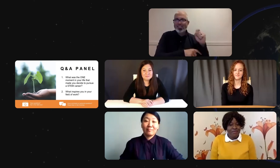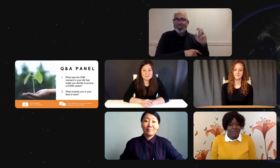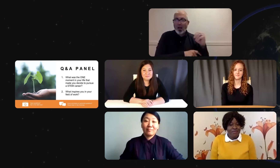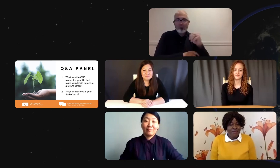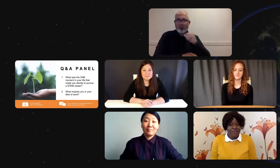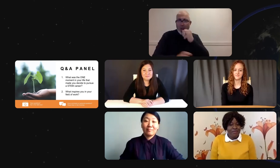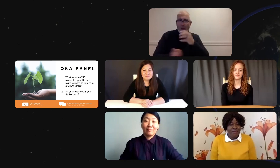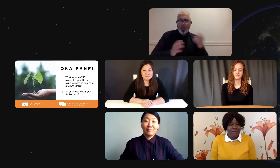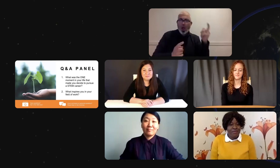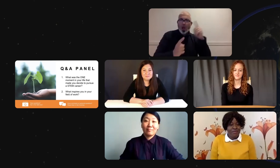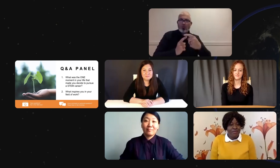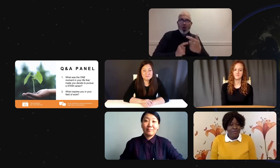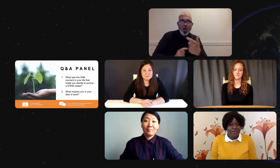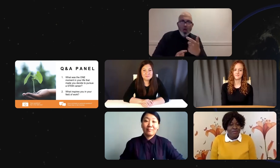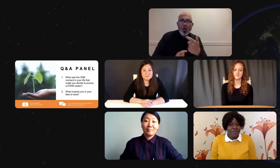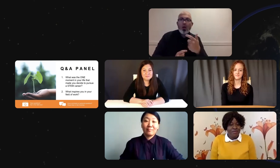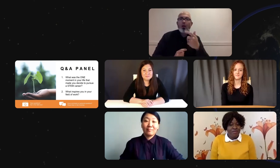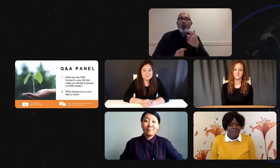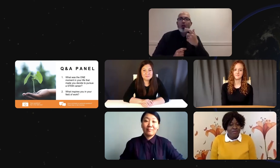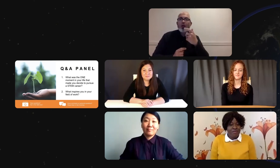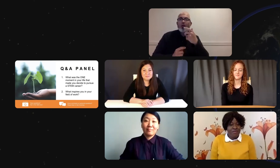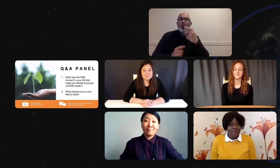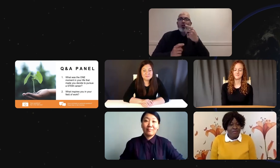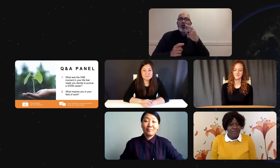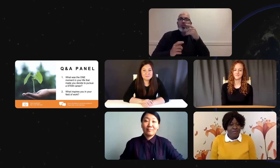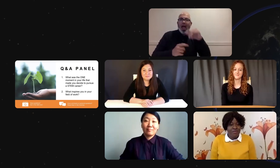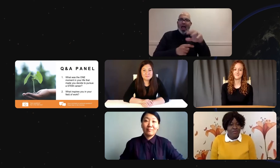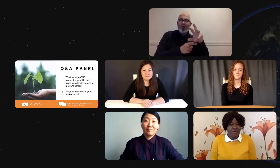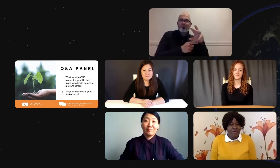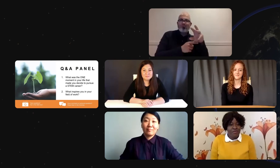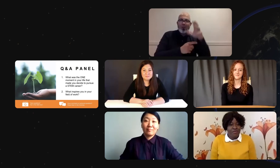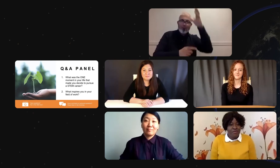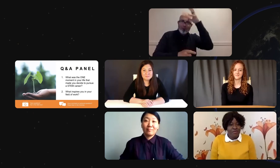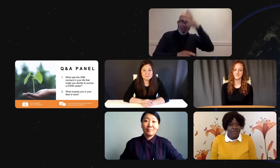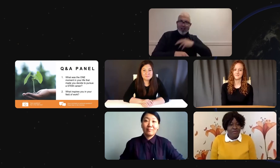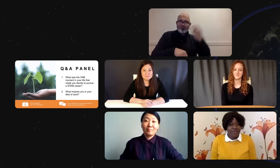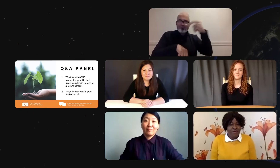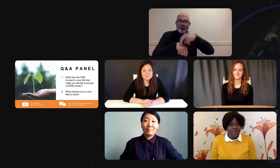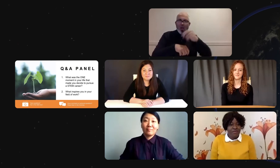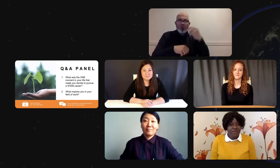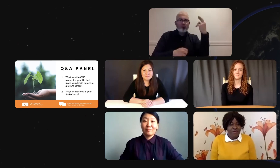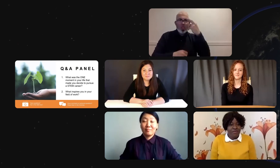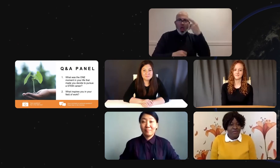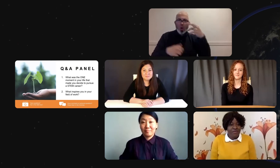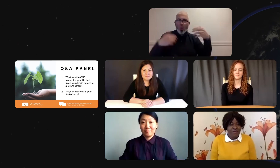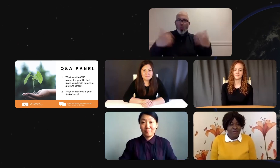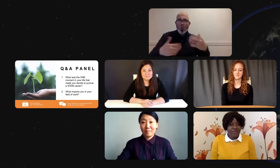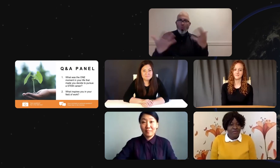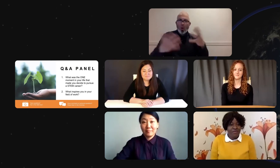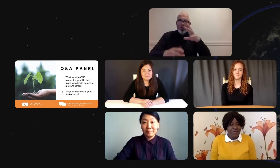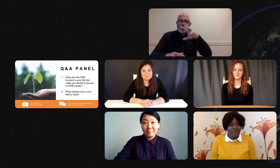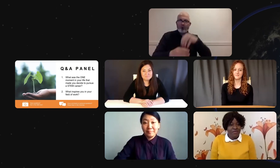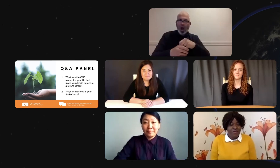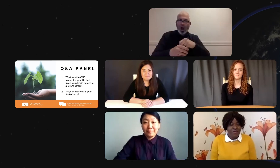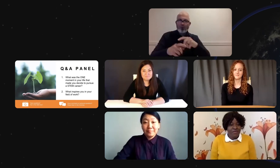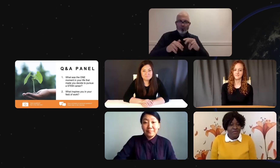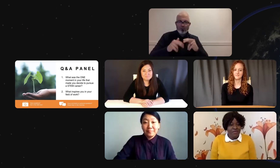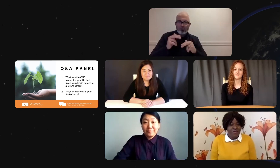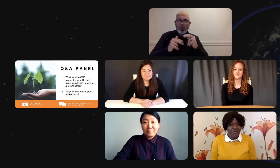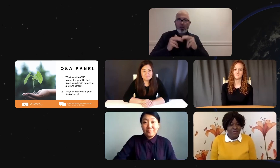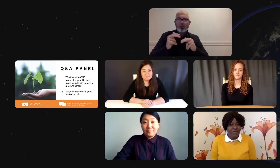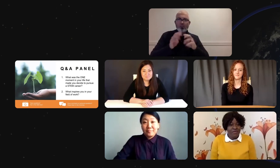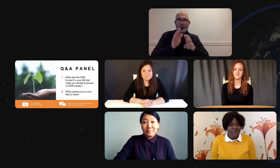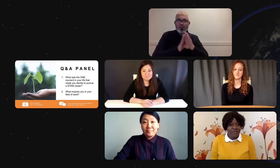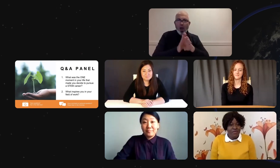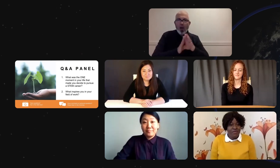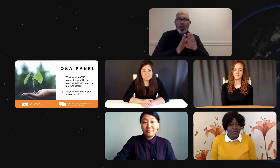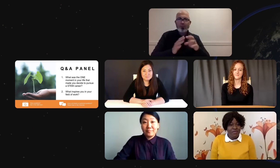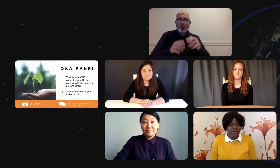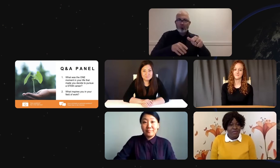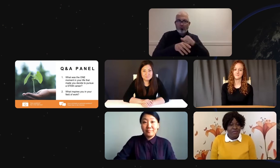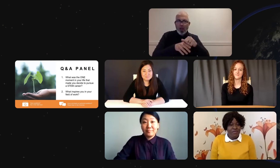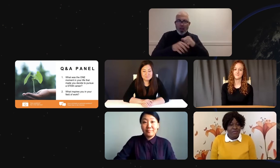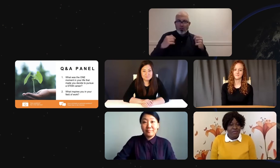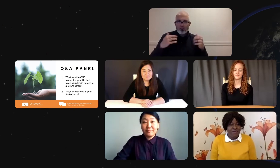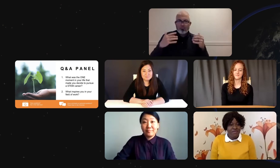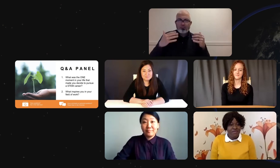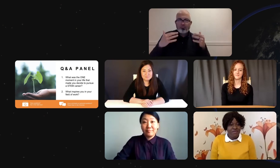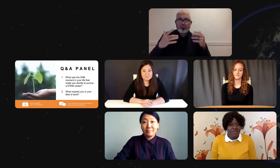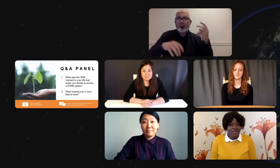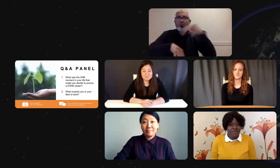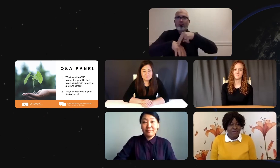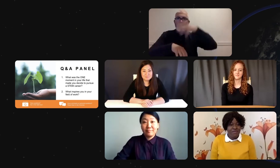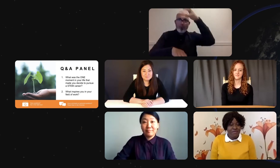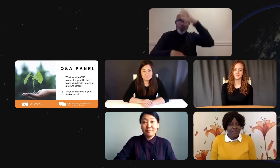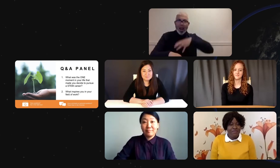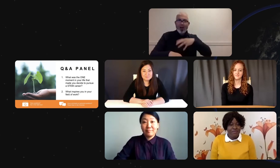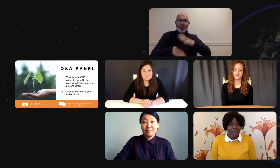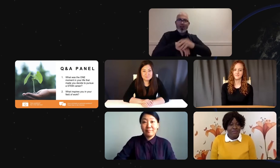There was no STEM back then, but man conquering the moon, and all the technology that helped